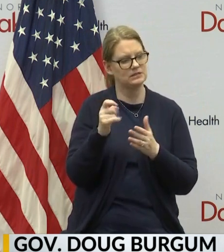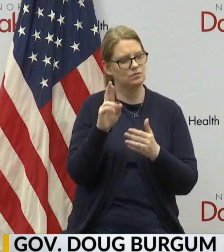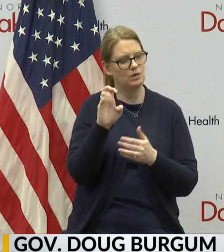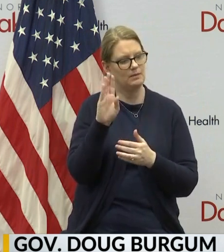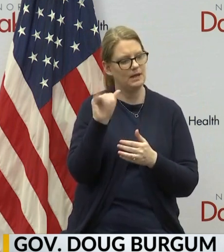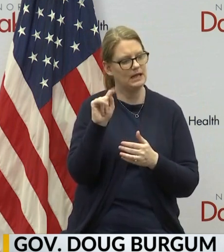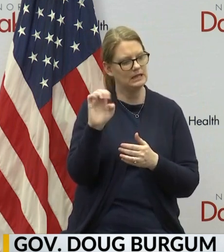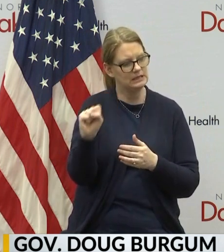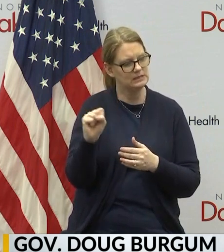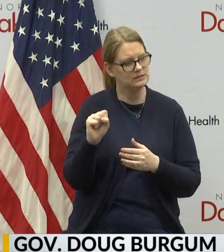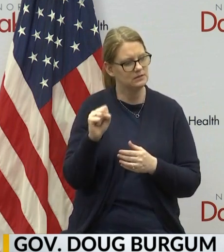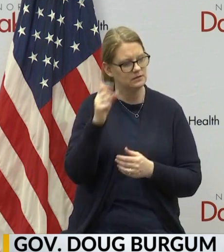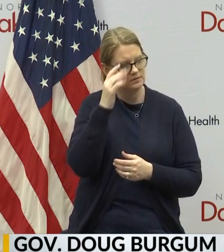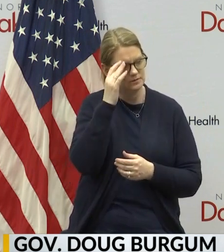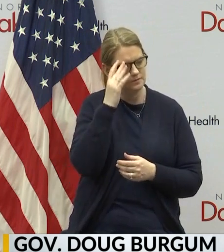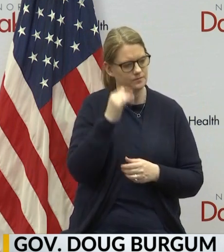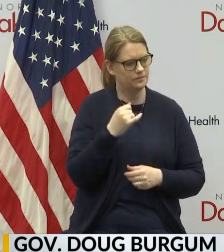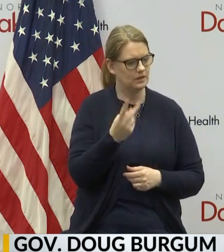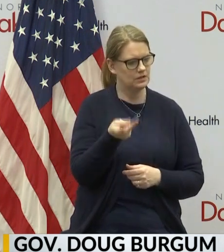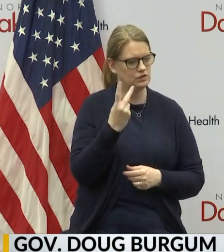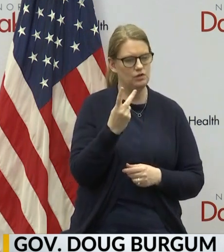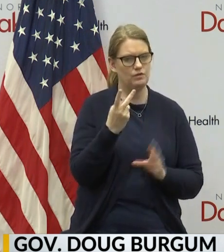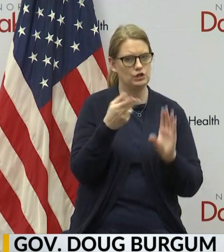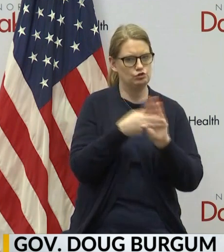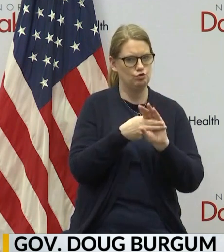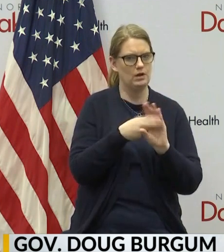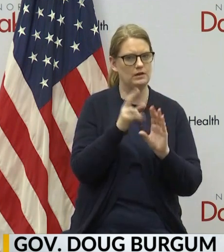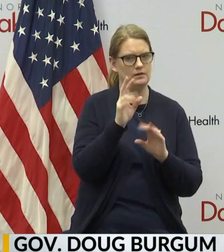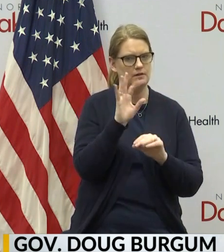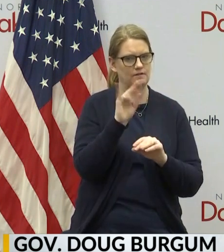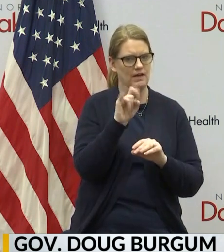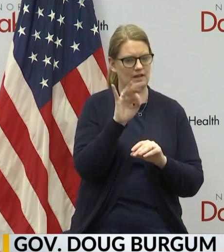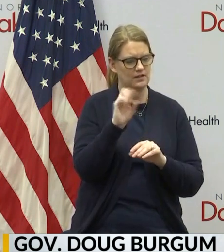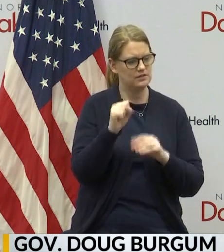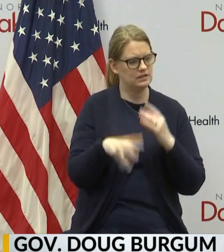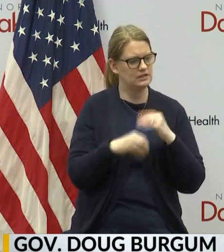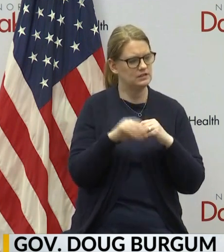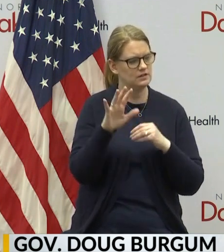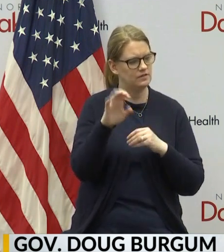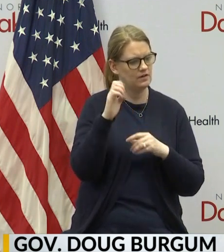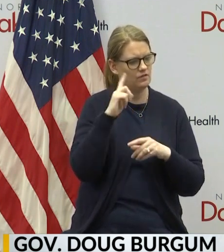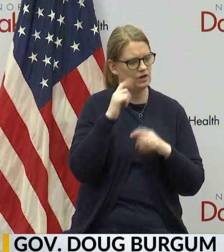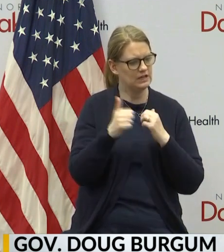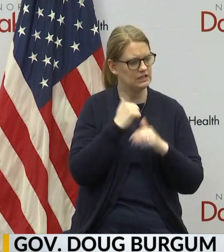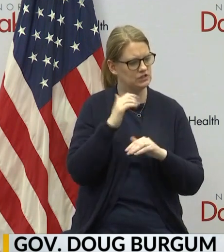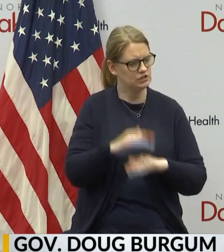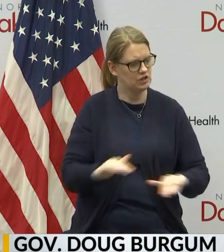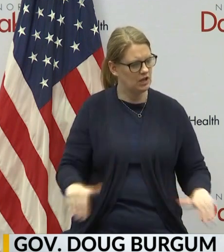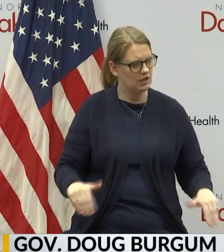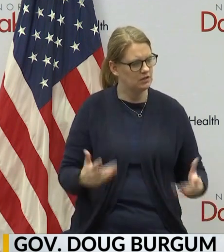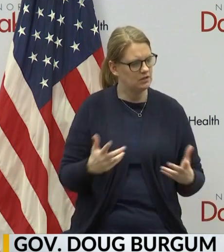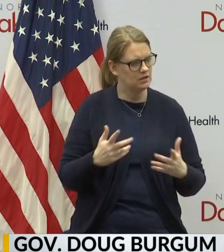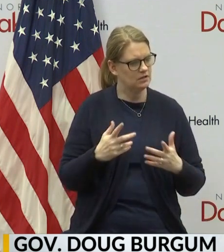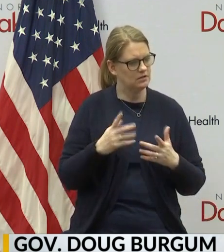ABOUT IN THE PRESIDENT AND SIGNED INTO LAW, $1200 TAX REBATES TO THE INDIVIDUAL, SO